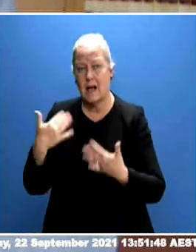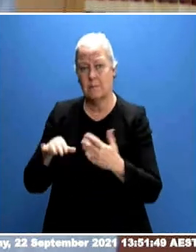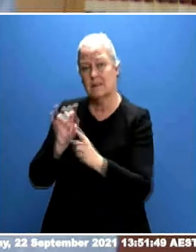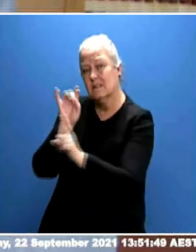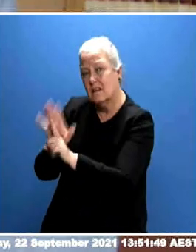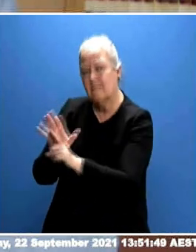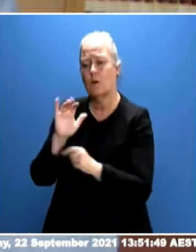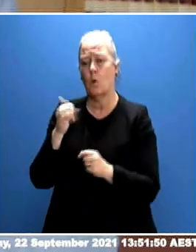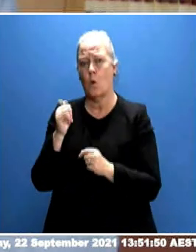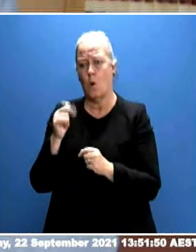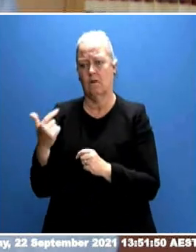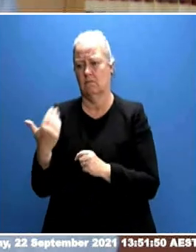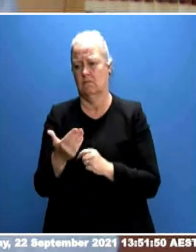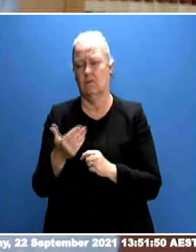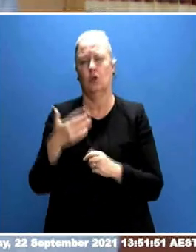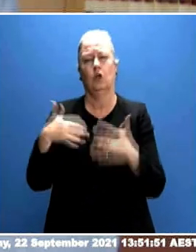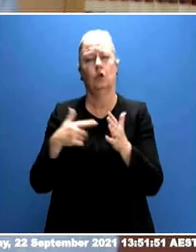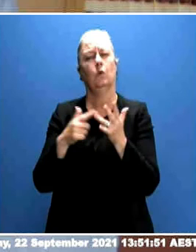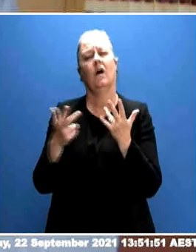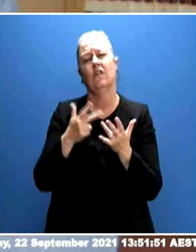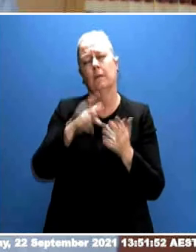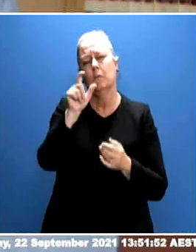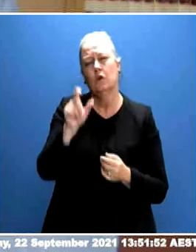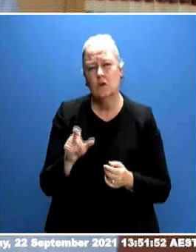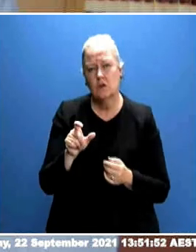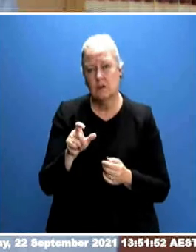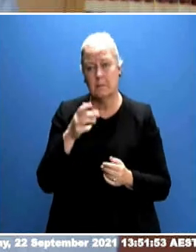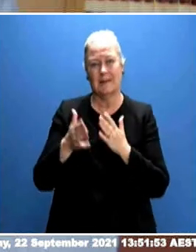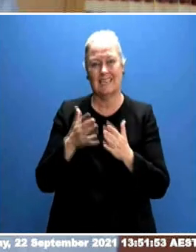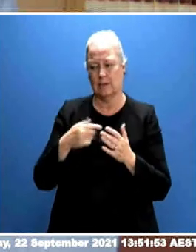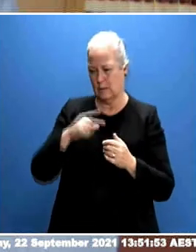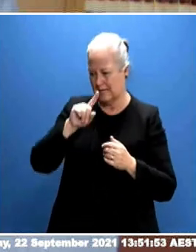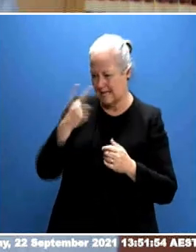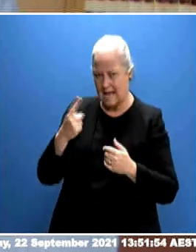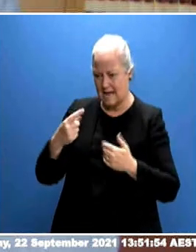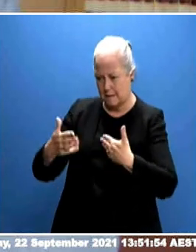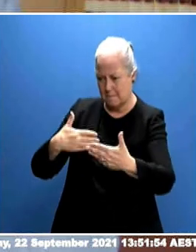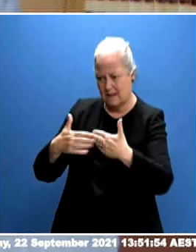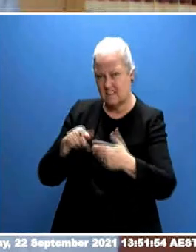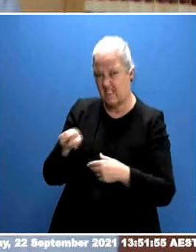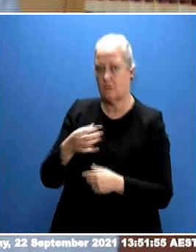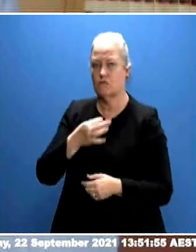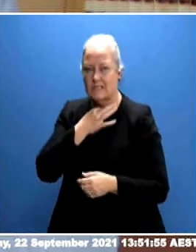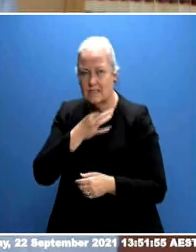another person, and there are no other ways to manage that risk and to ensure that the child receives the care necessary.